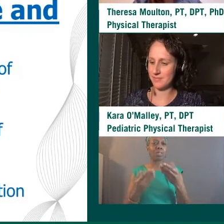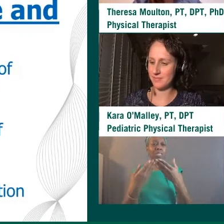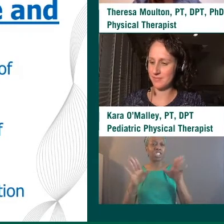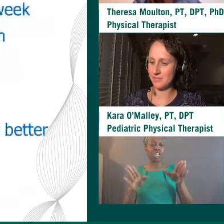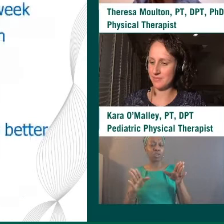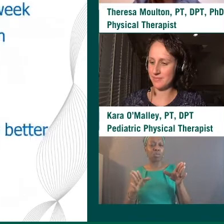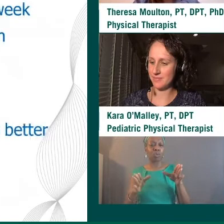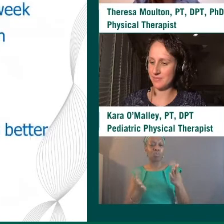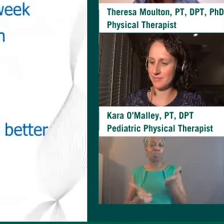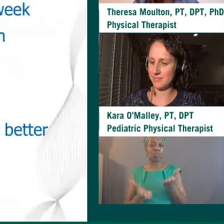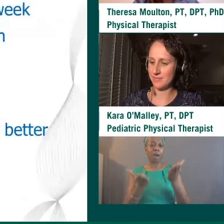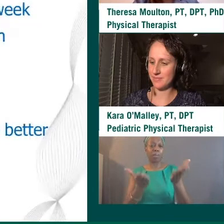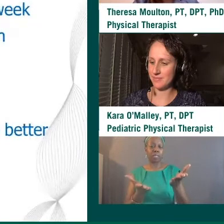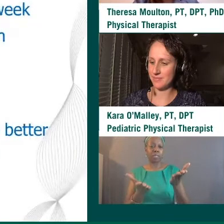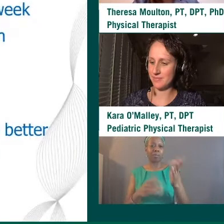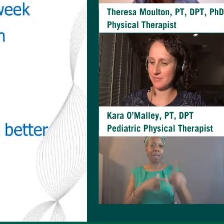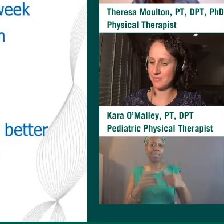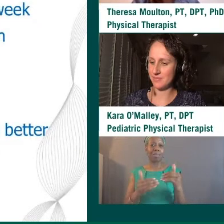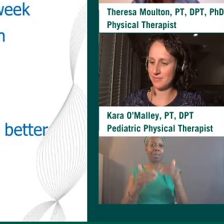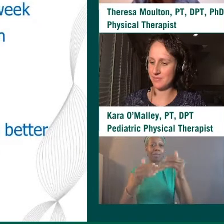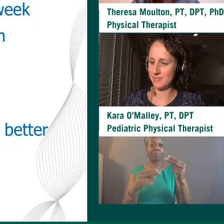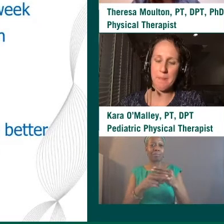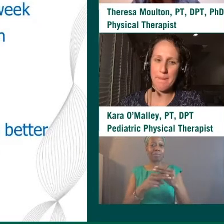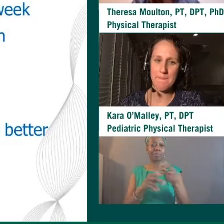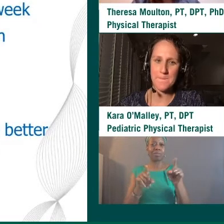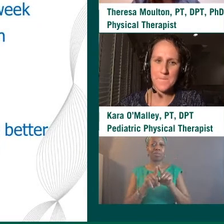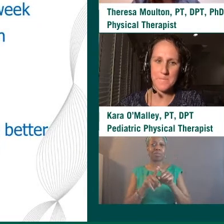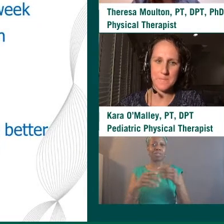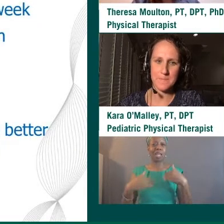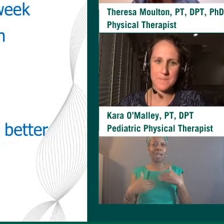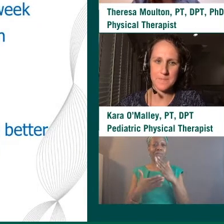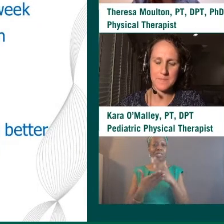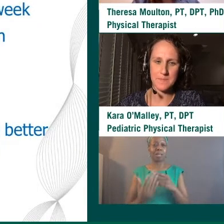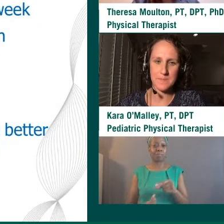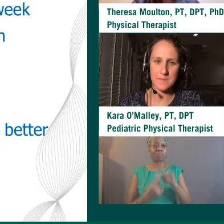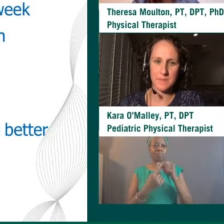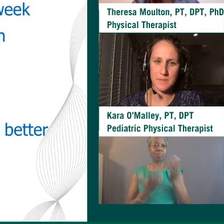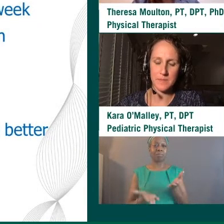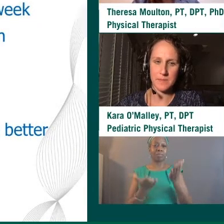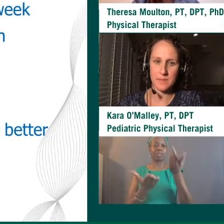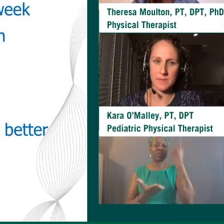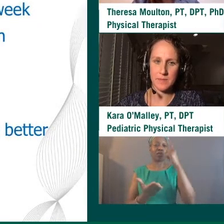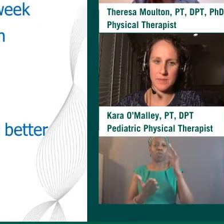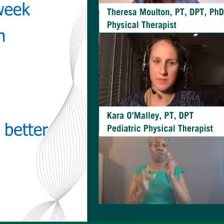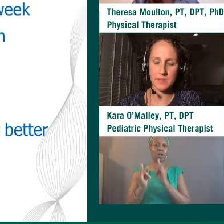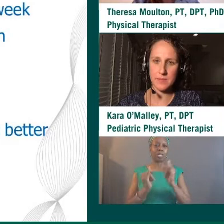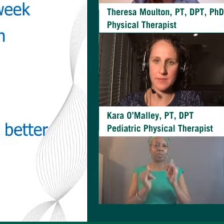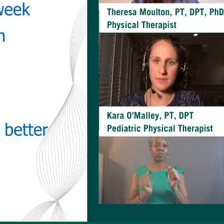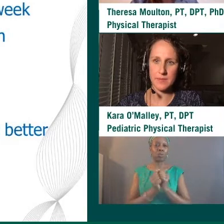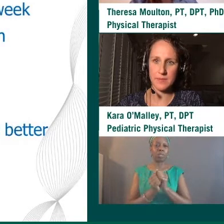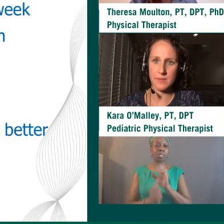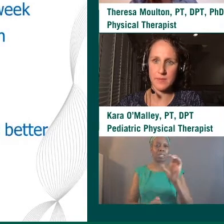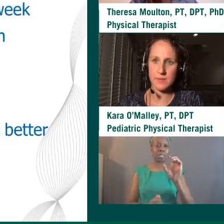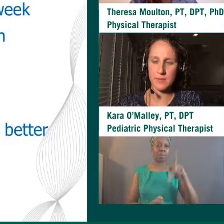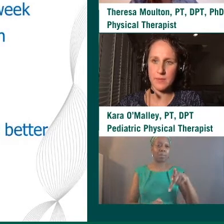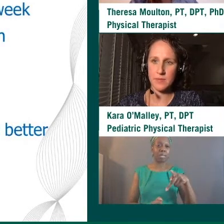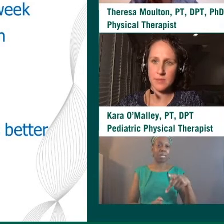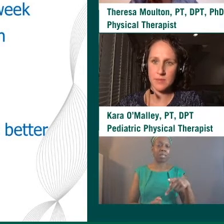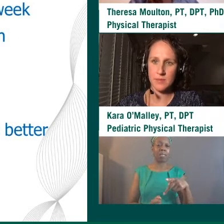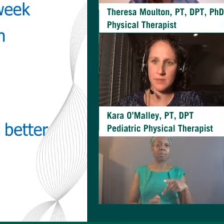we also have some specific recommendations for individuals with cerebral palsy. Aerobic activity.